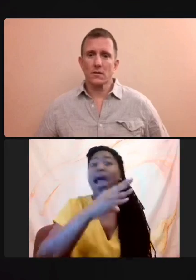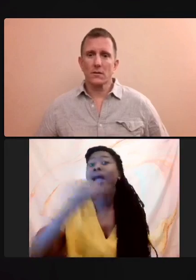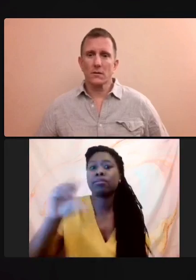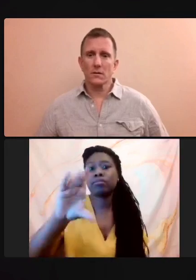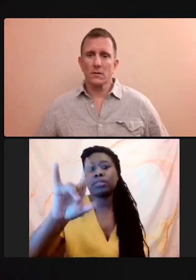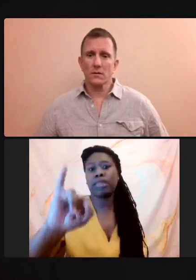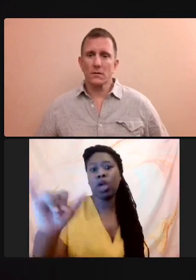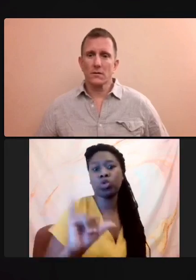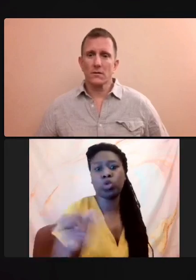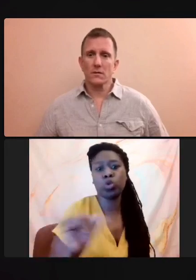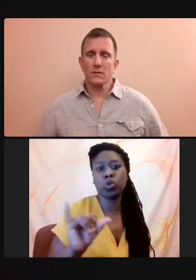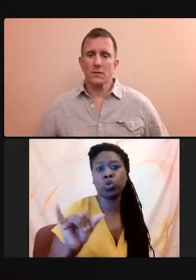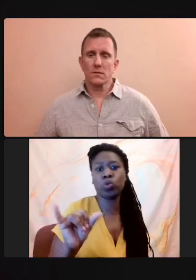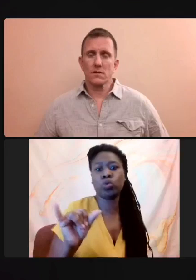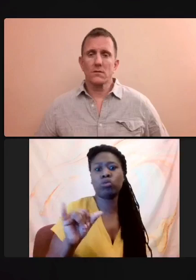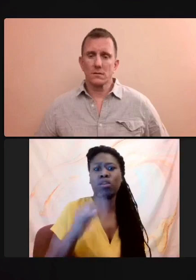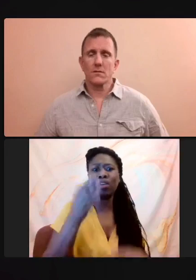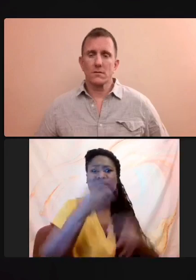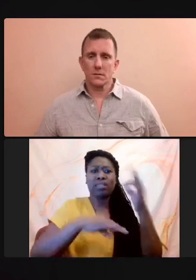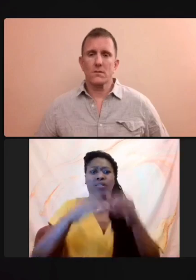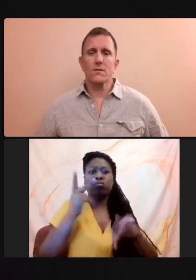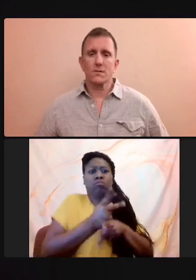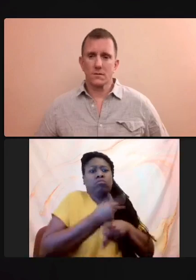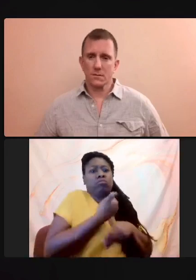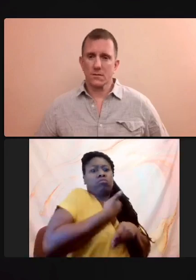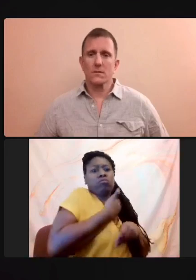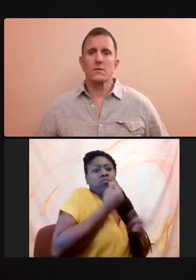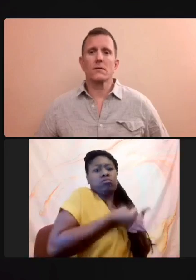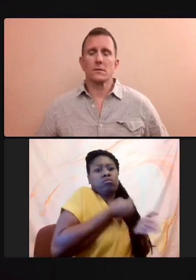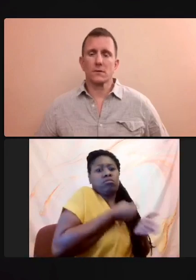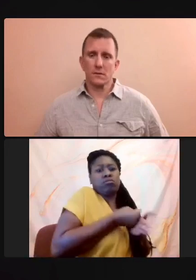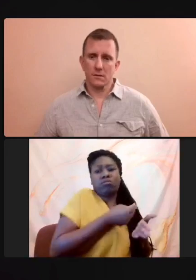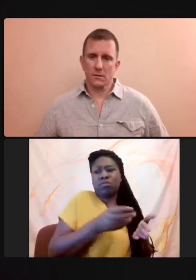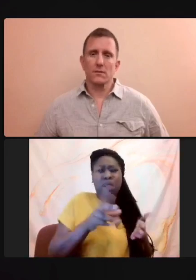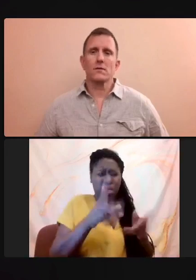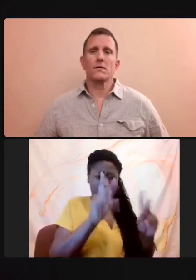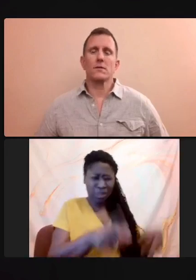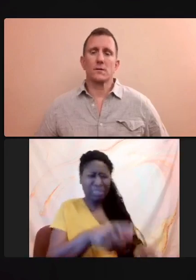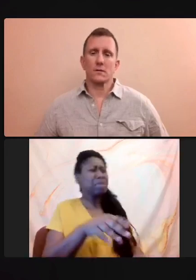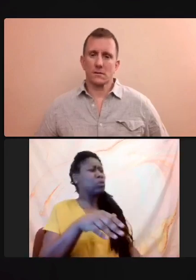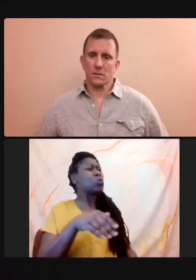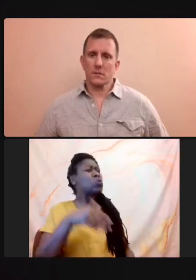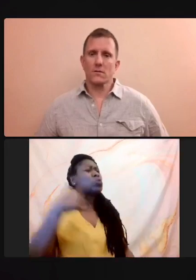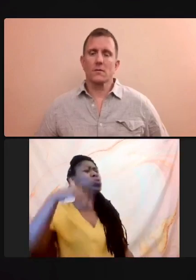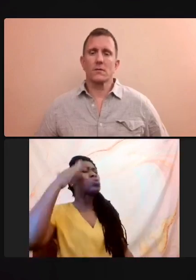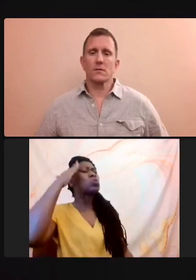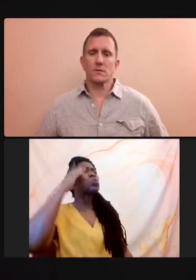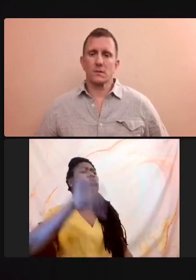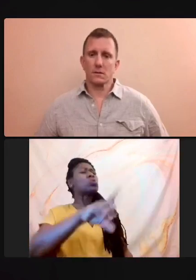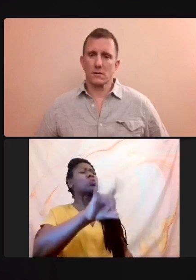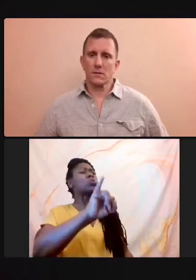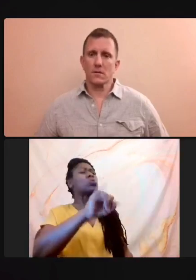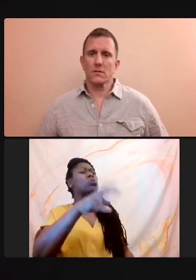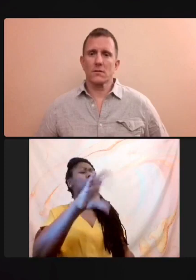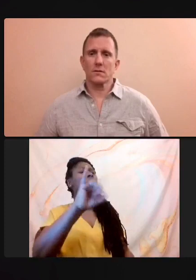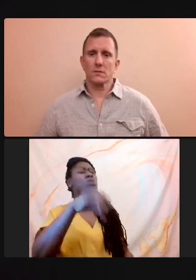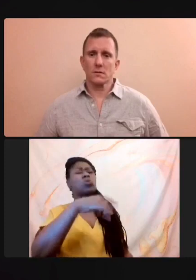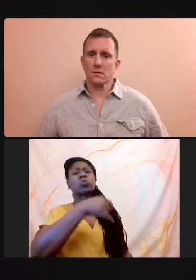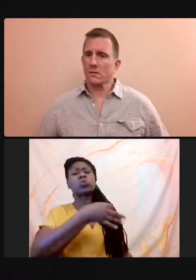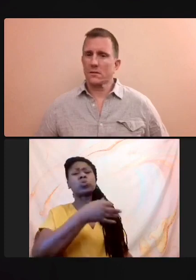And so we want to make sure that we have some kind of bartering system in place. I think that's the only way that we become better as a community and as a society.